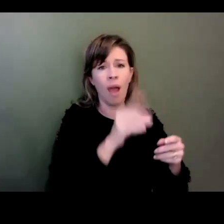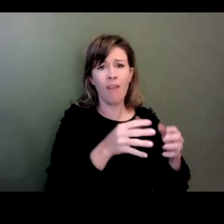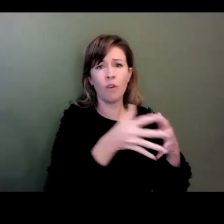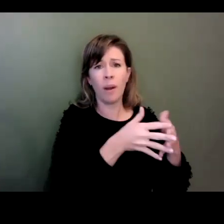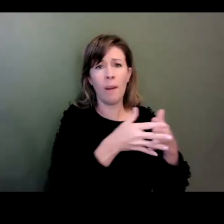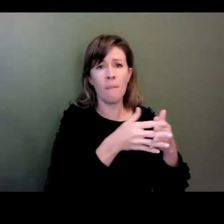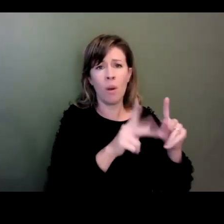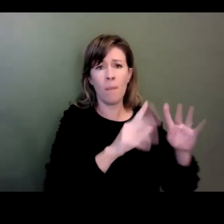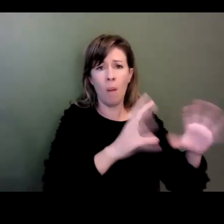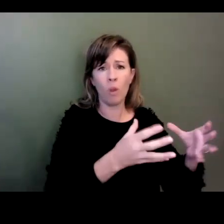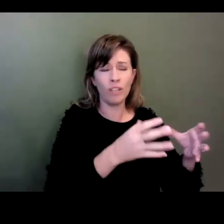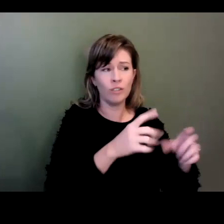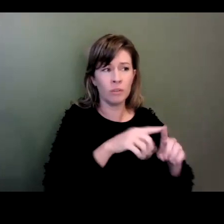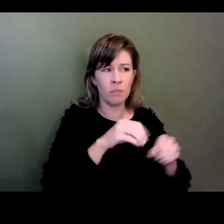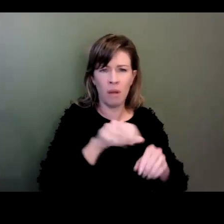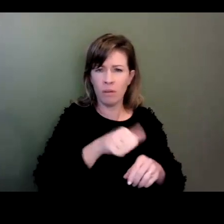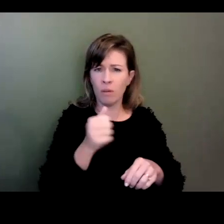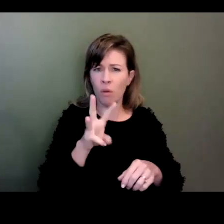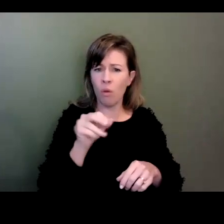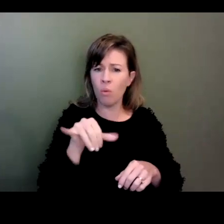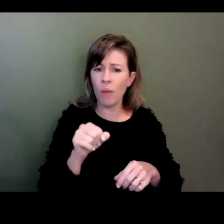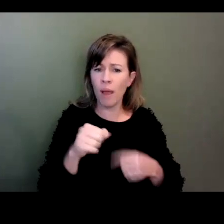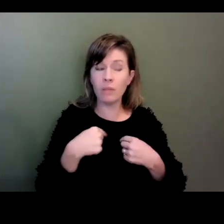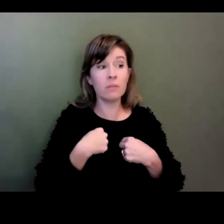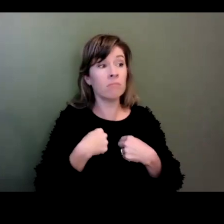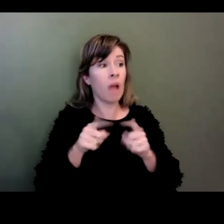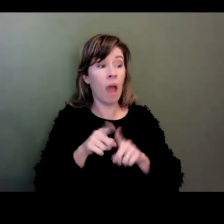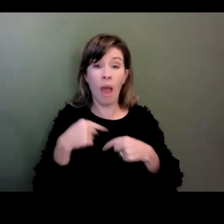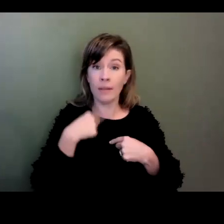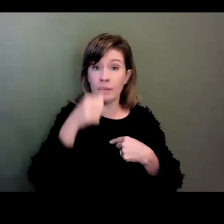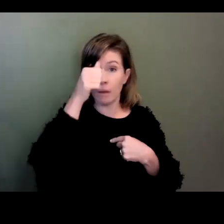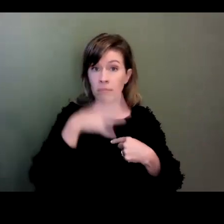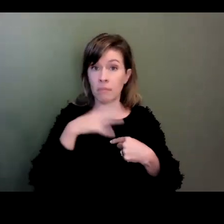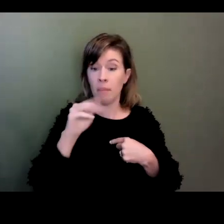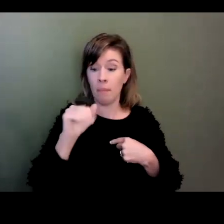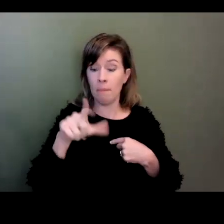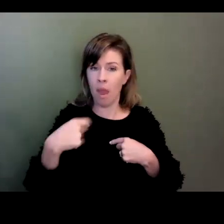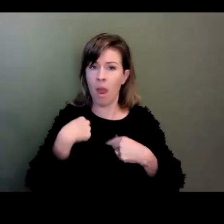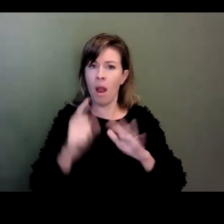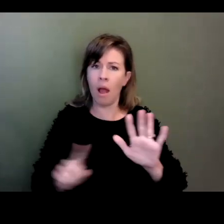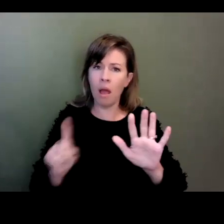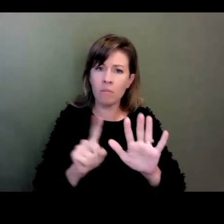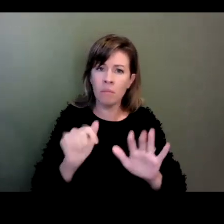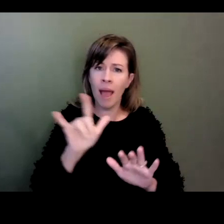there's other ways that's me being a male needs to be an ally to women on campus and our trans folks on campus and